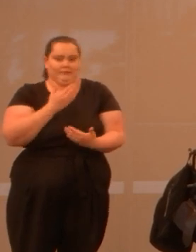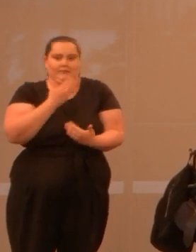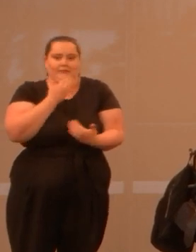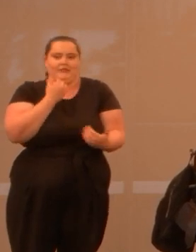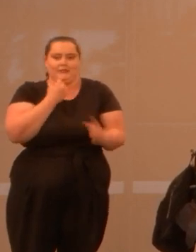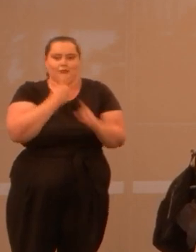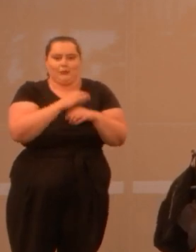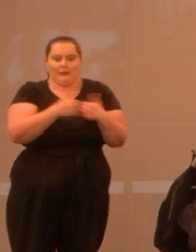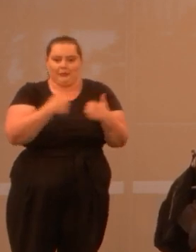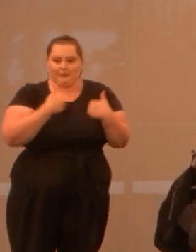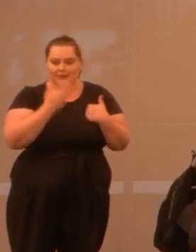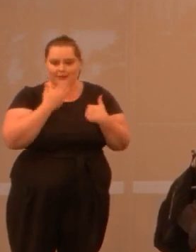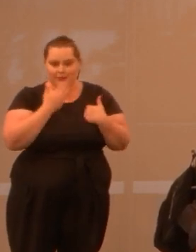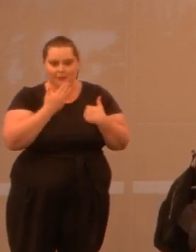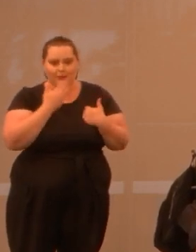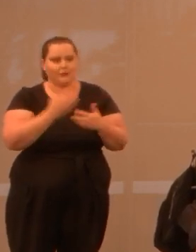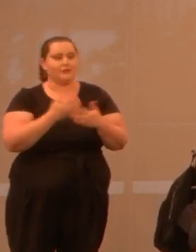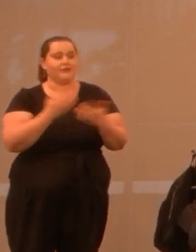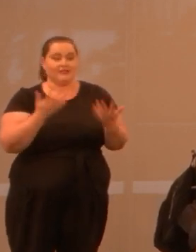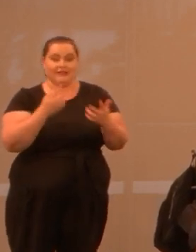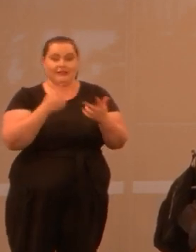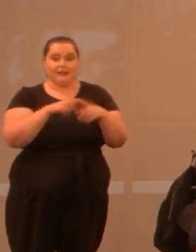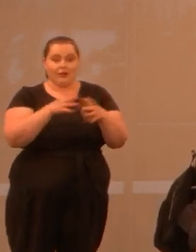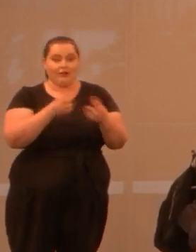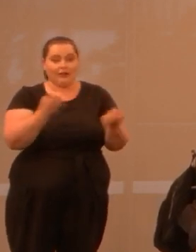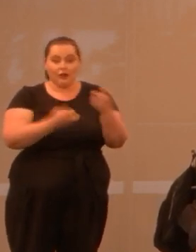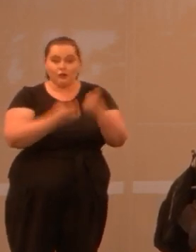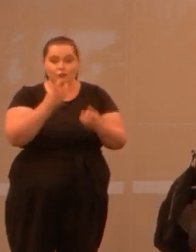certainly if anyone has any issues we're very welcome to get in touch.